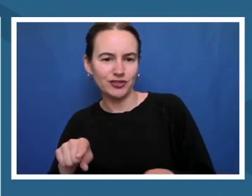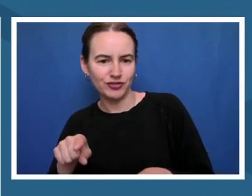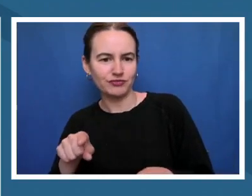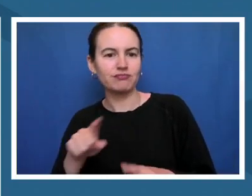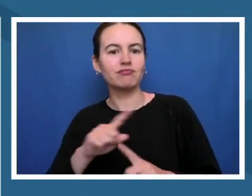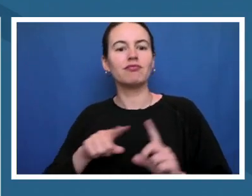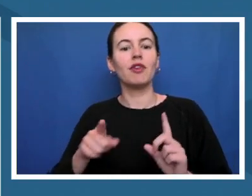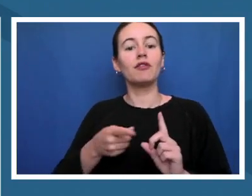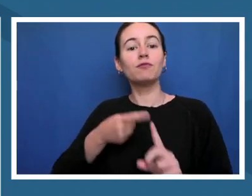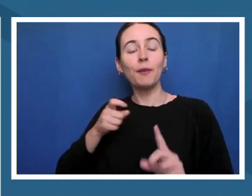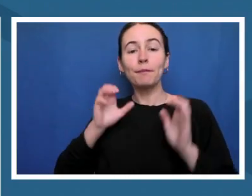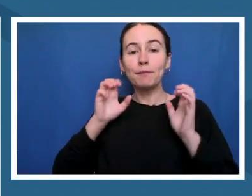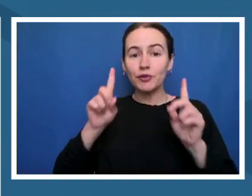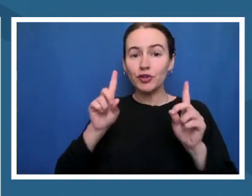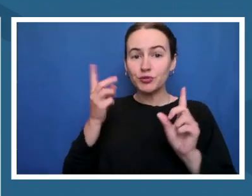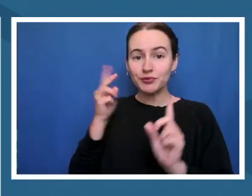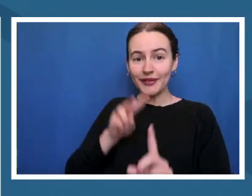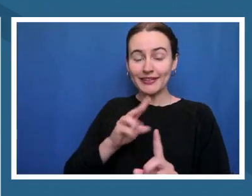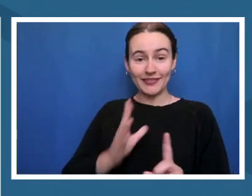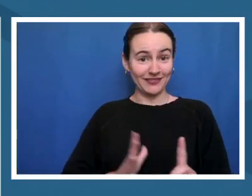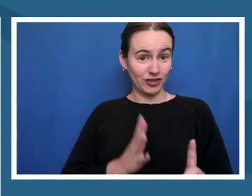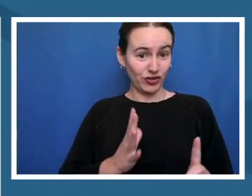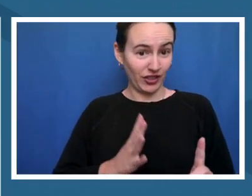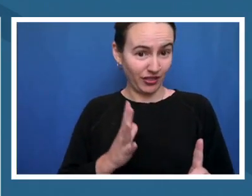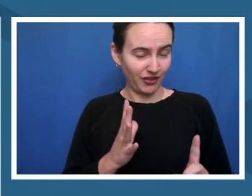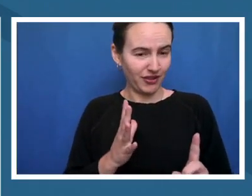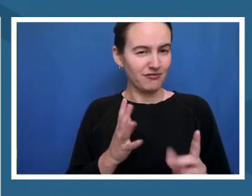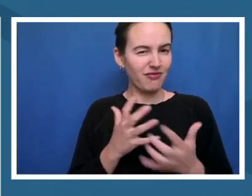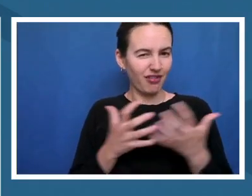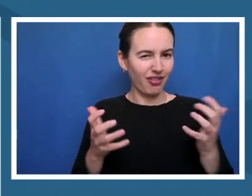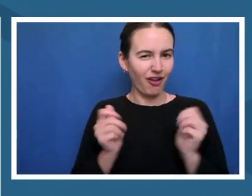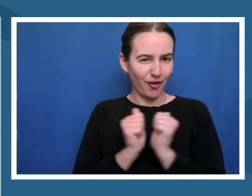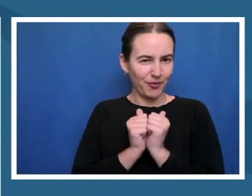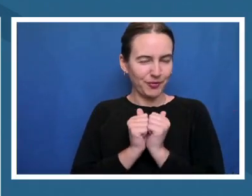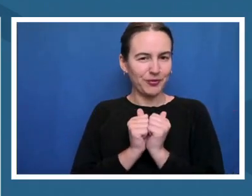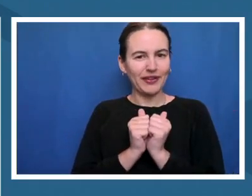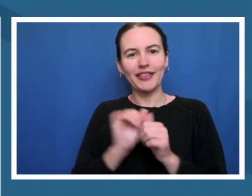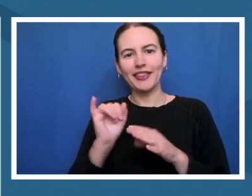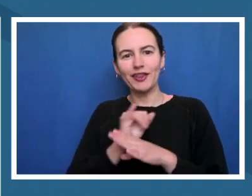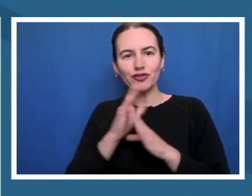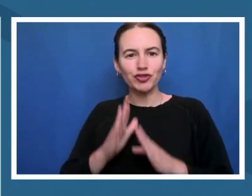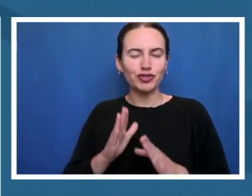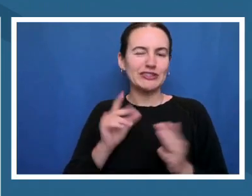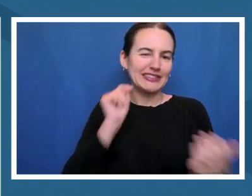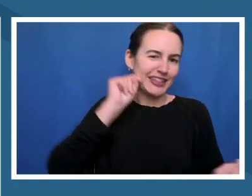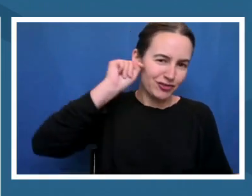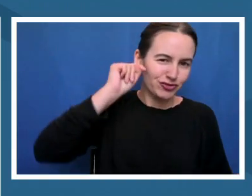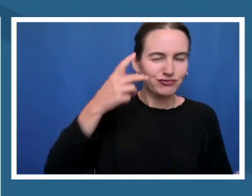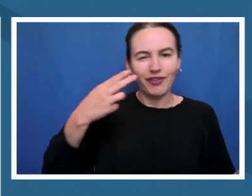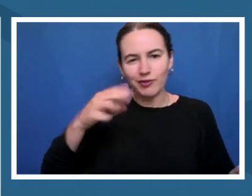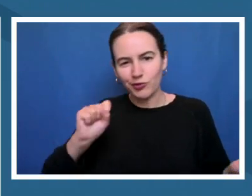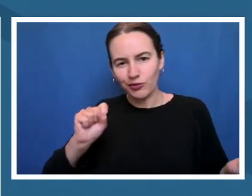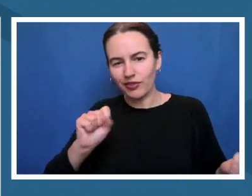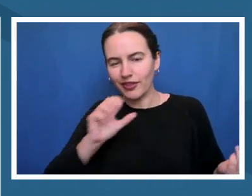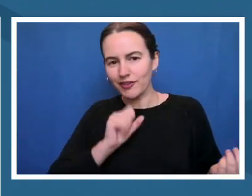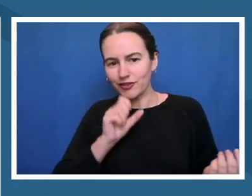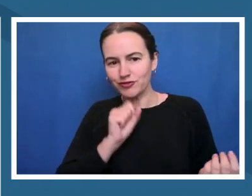when we do this officially we do this a lot with our teen interference of high schoolers when we offer this as an